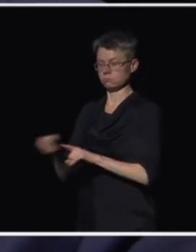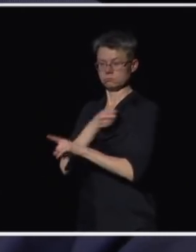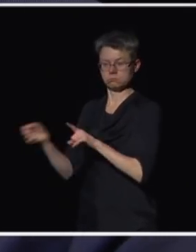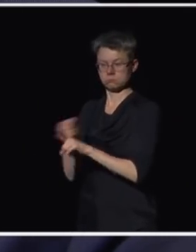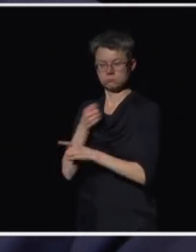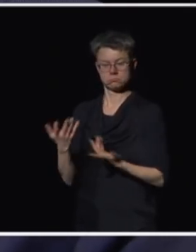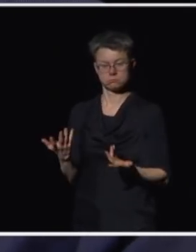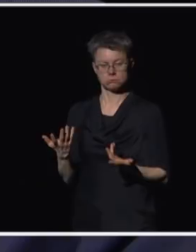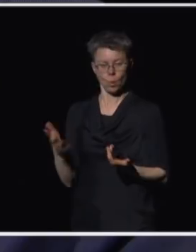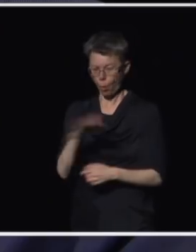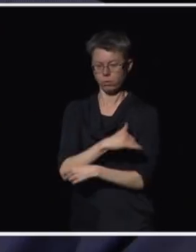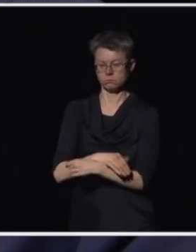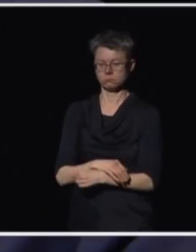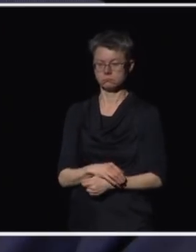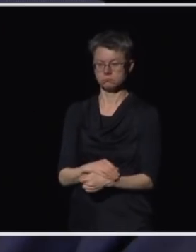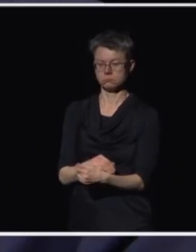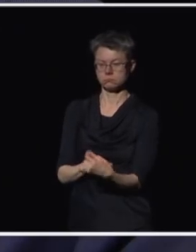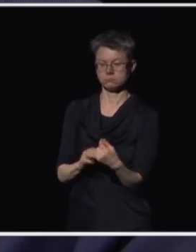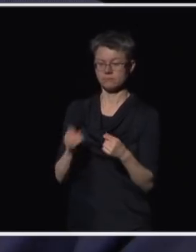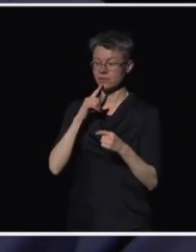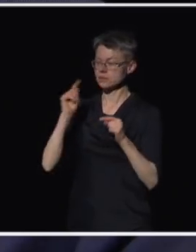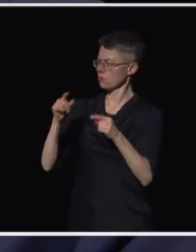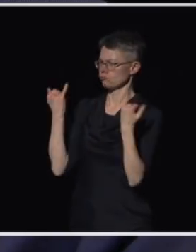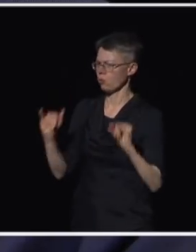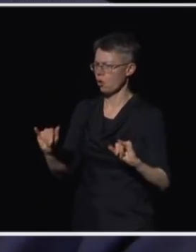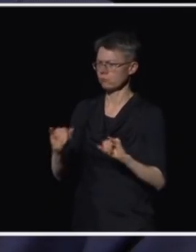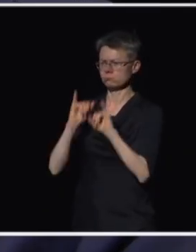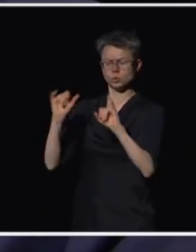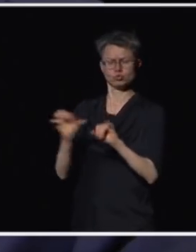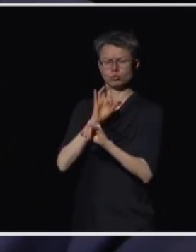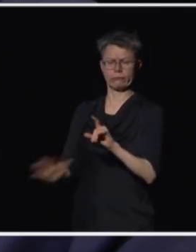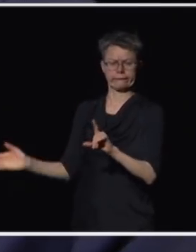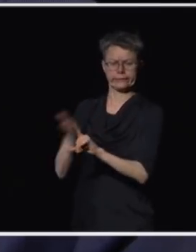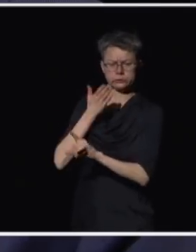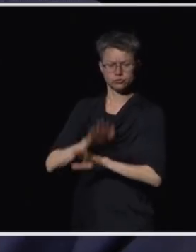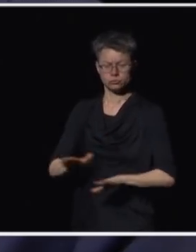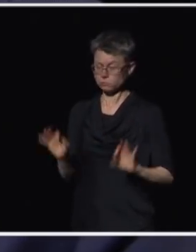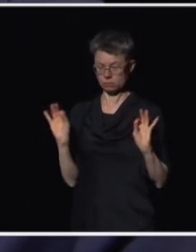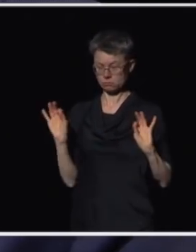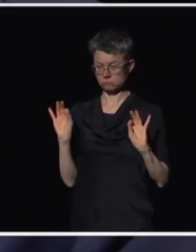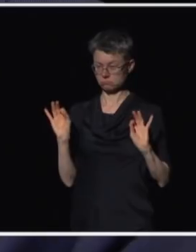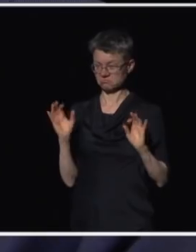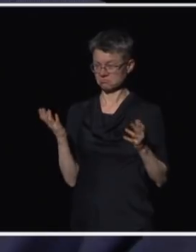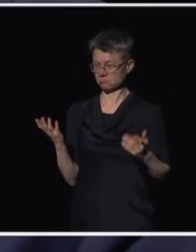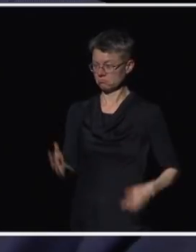There was no movement to say this is wrong or this is bad. It just didn't. It wasn't even in the -- you know what I mean?